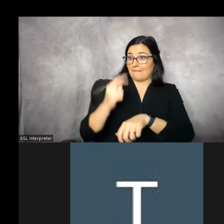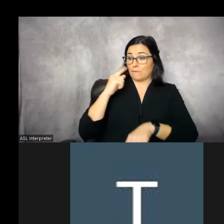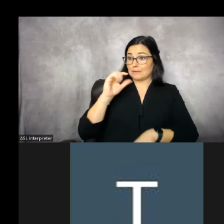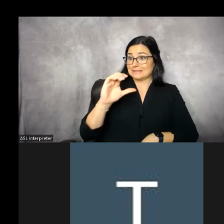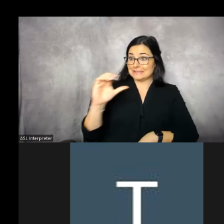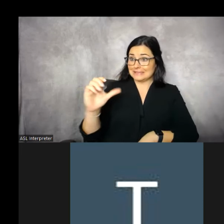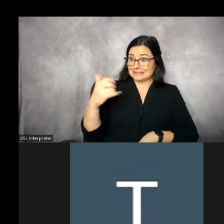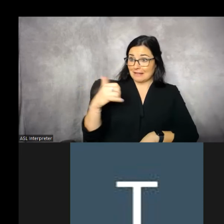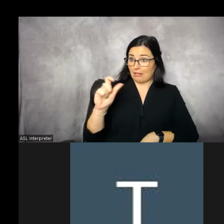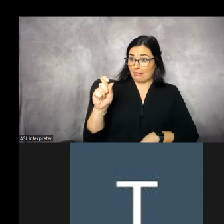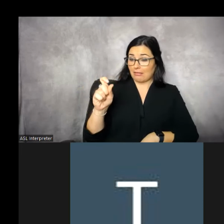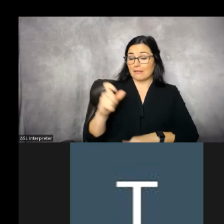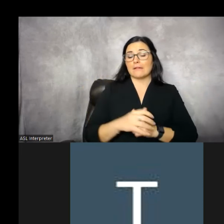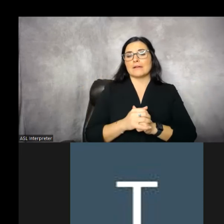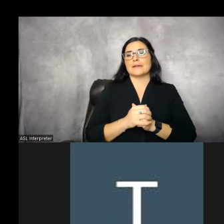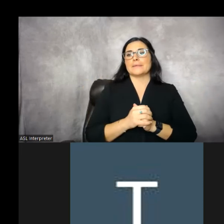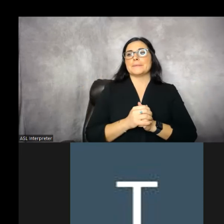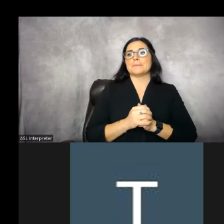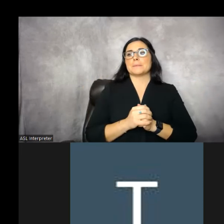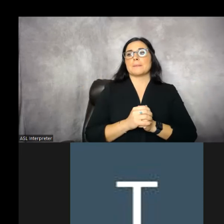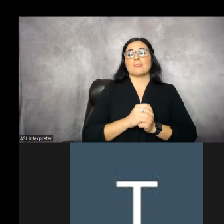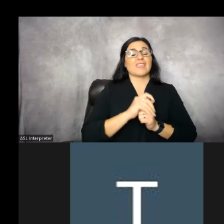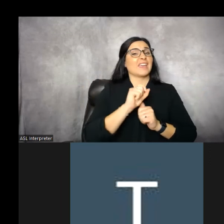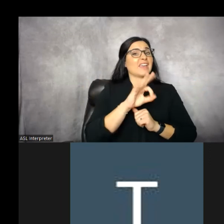And if the product is not accessible,